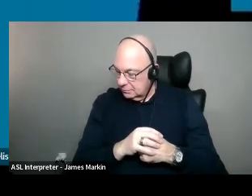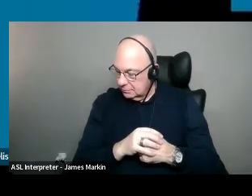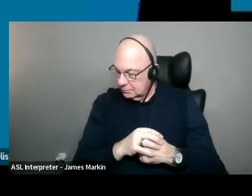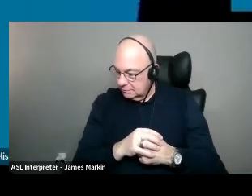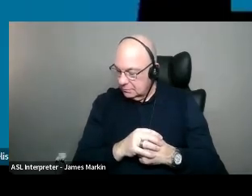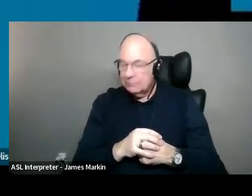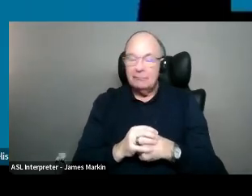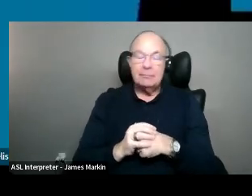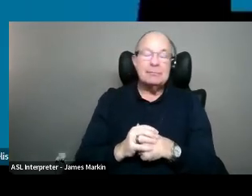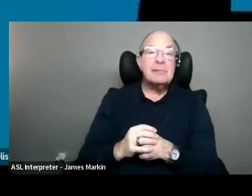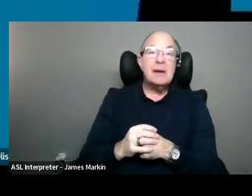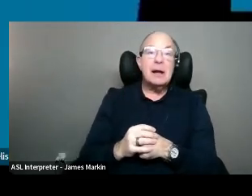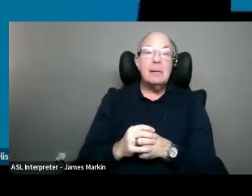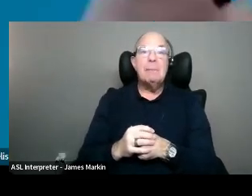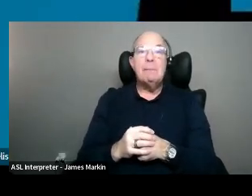Melissa Wong (she/her), SPT: Stop sharing, so maybe that will help.